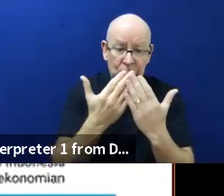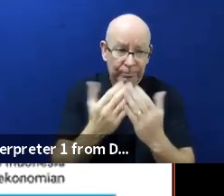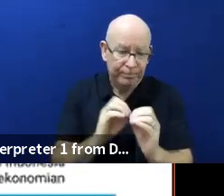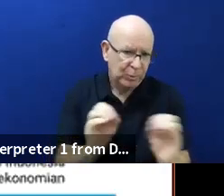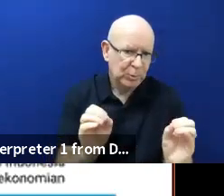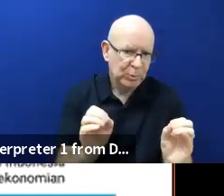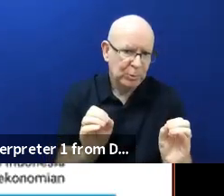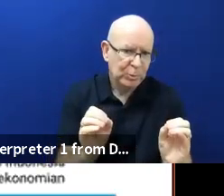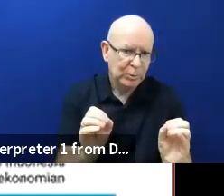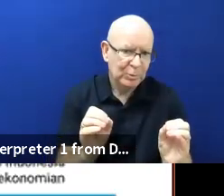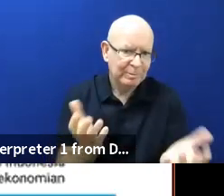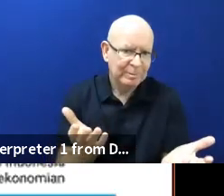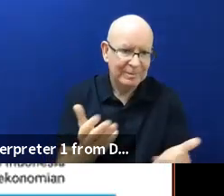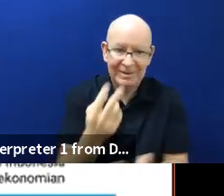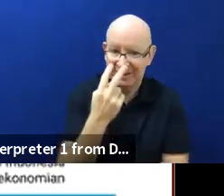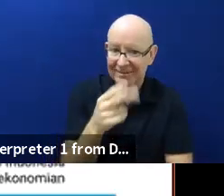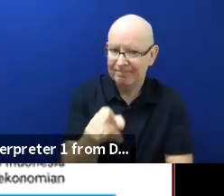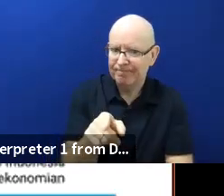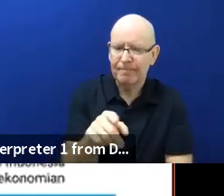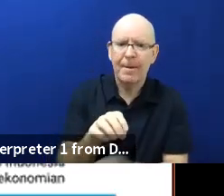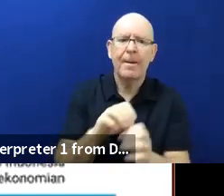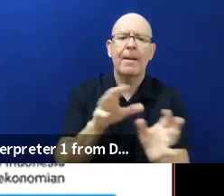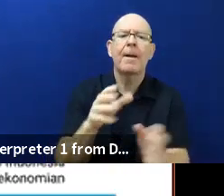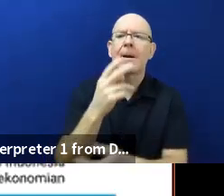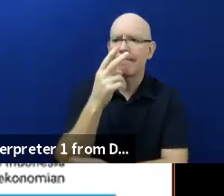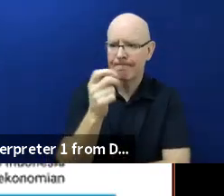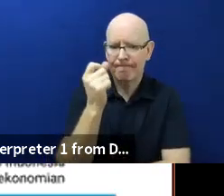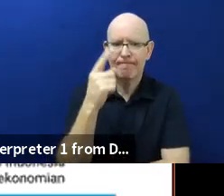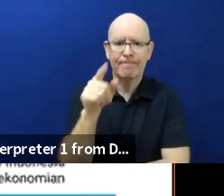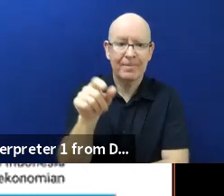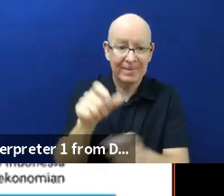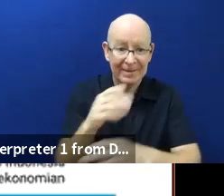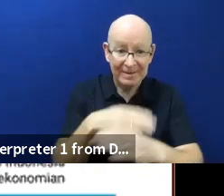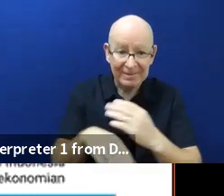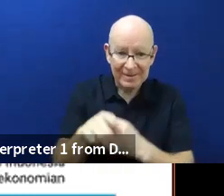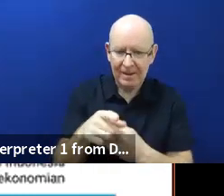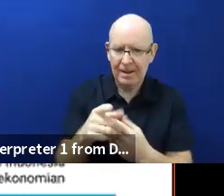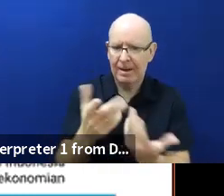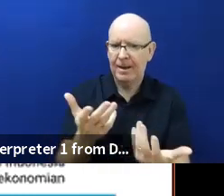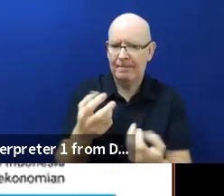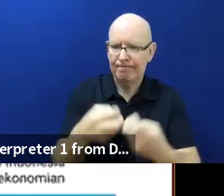most useful for promoting economic participation and addressing these gaps. We started by reviewing